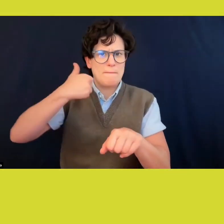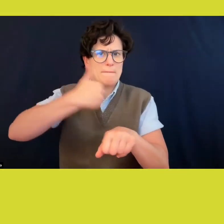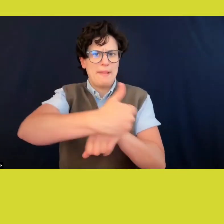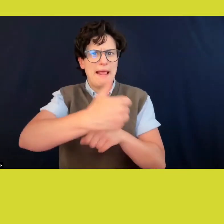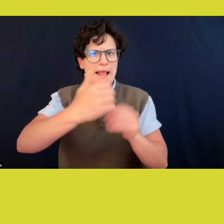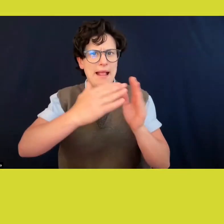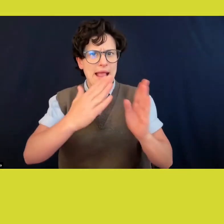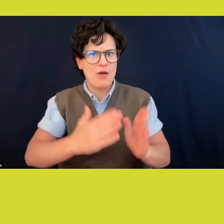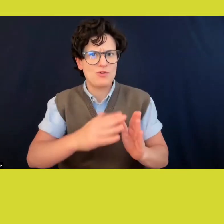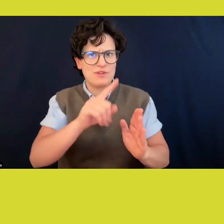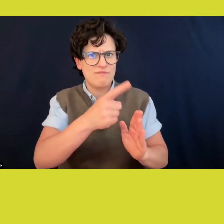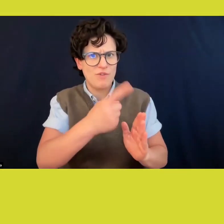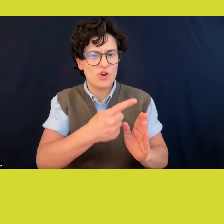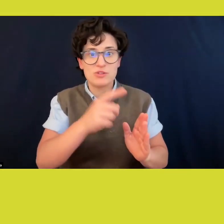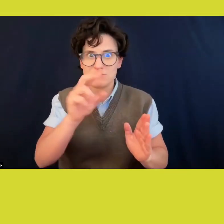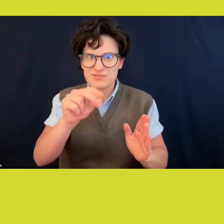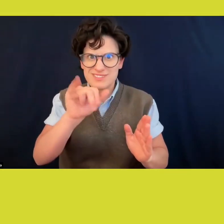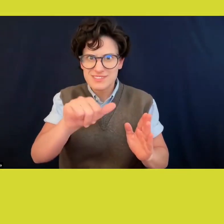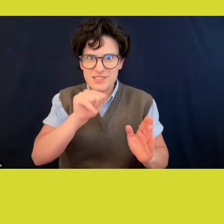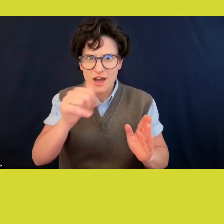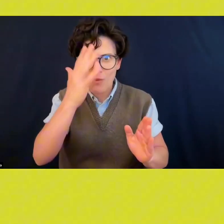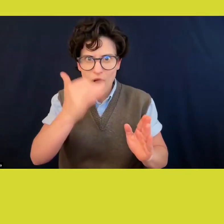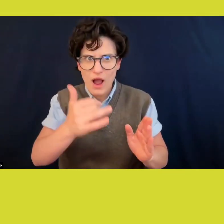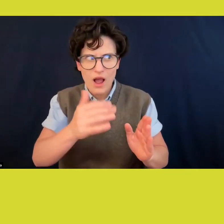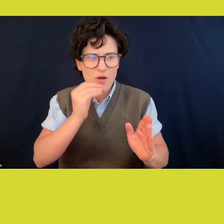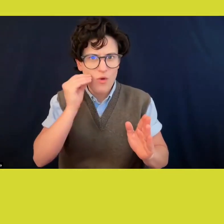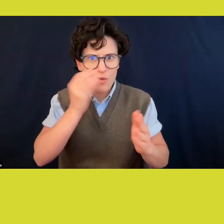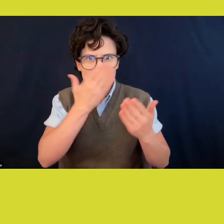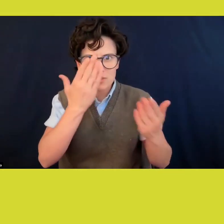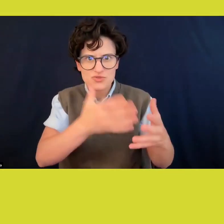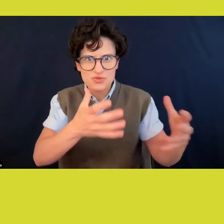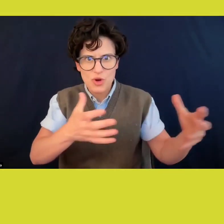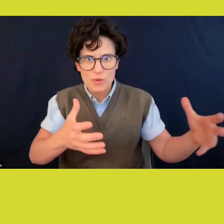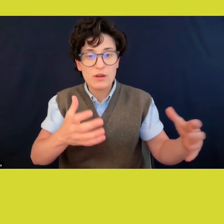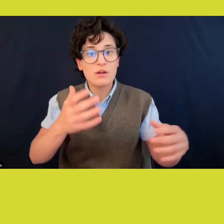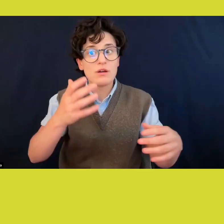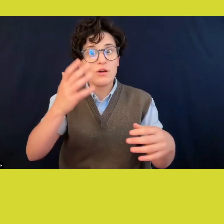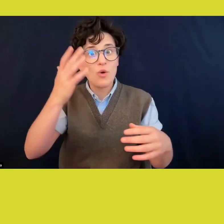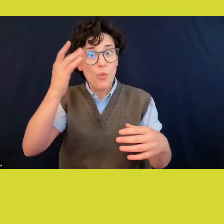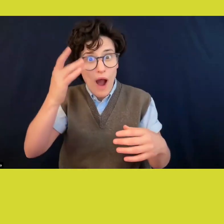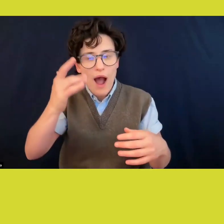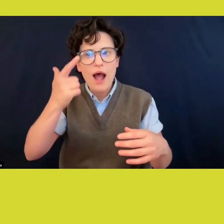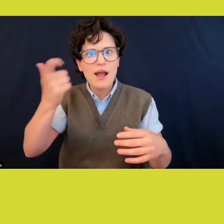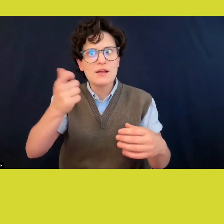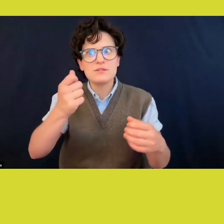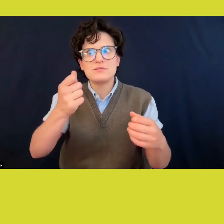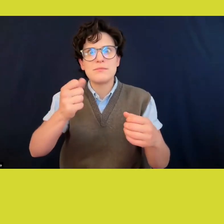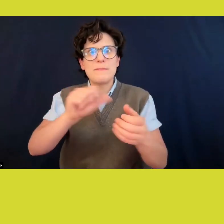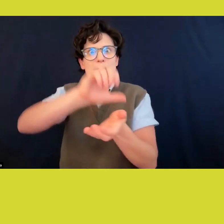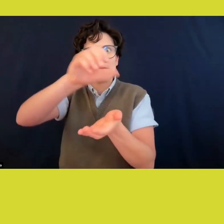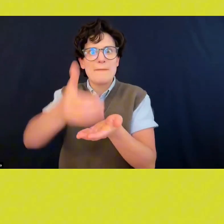growing. In fact, it's growing because the number of people falling into homelessness because of the